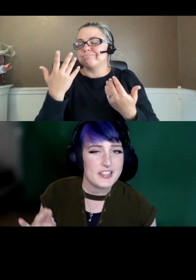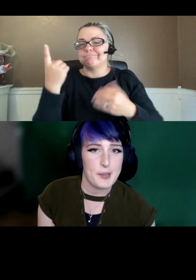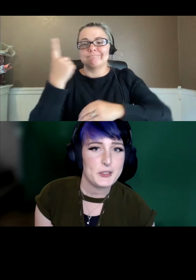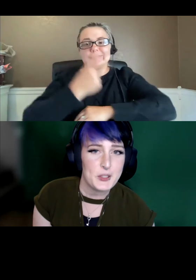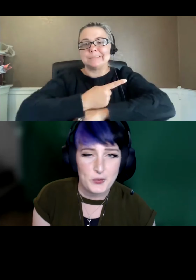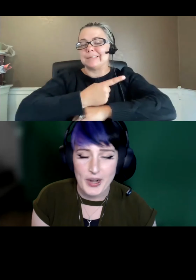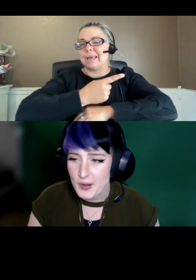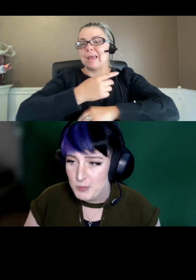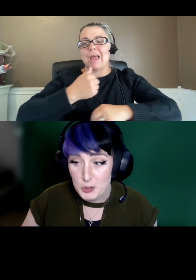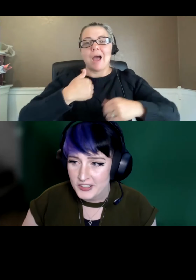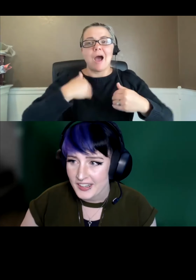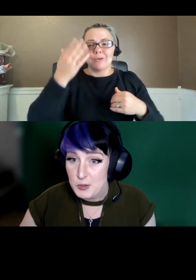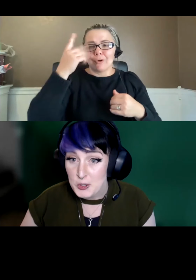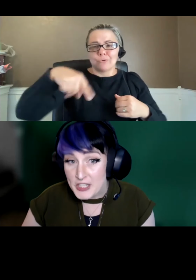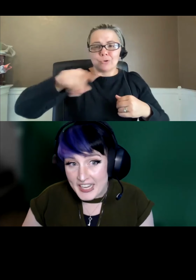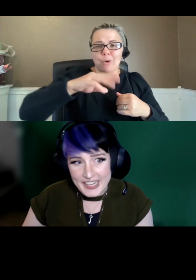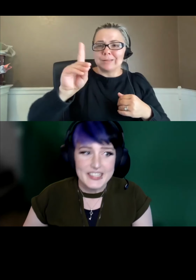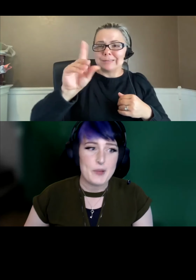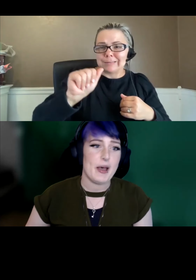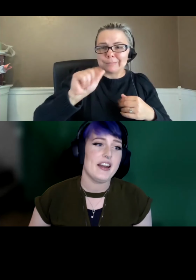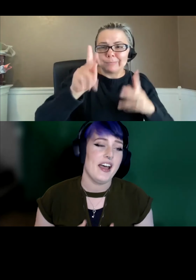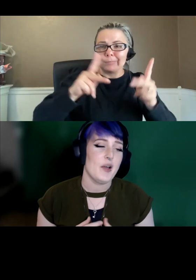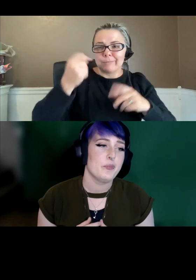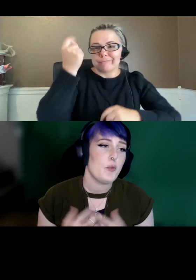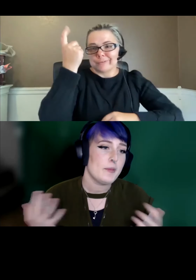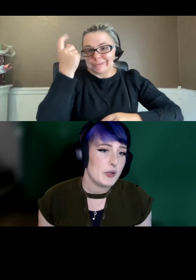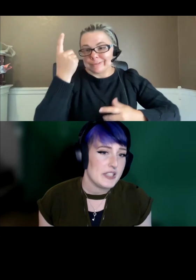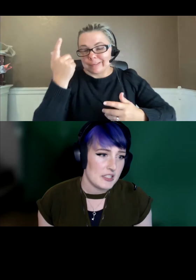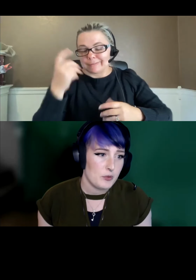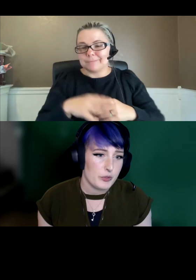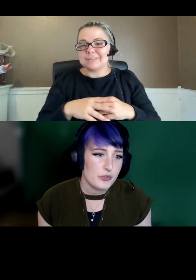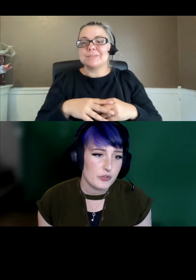are disabled in the crowd, I'm sure I'm sure you get it. But welcome to Accessible Roots